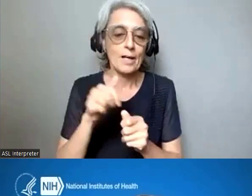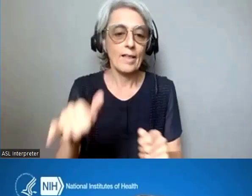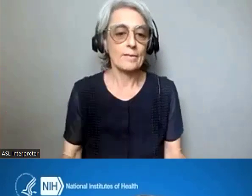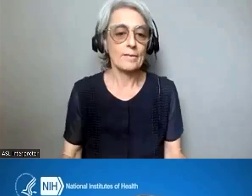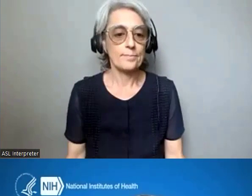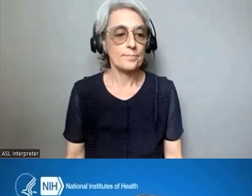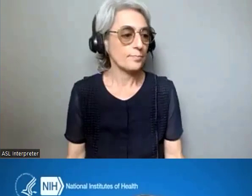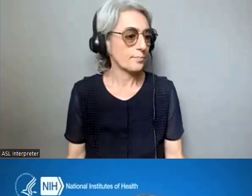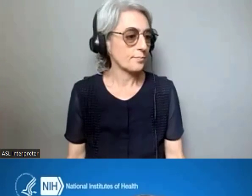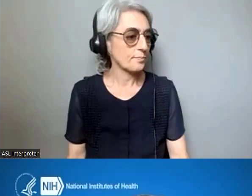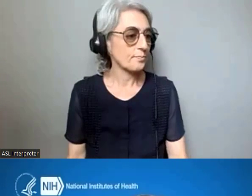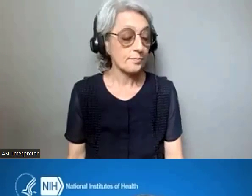Charles Anson: Thank you, Mahua.